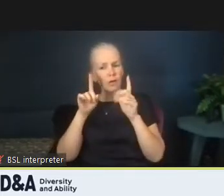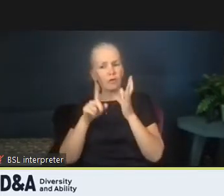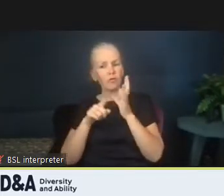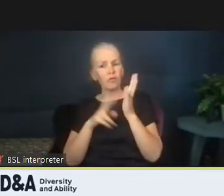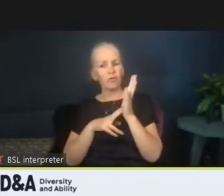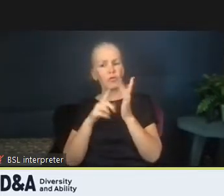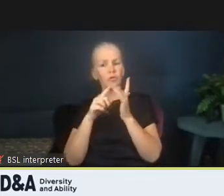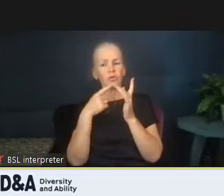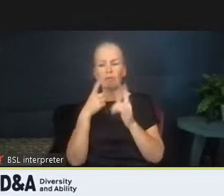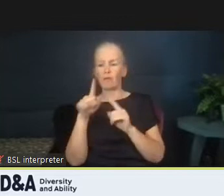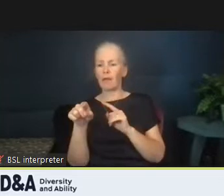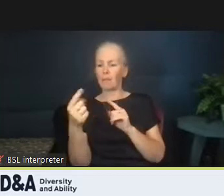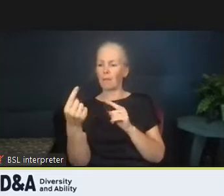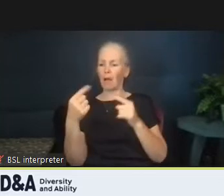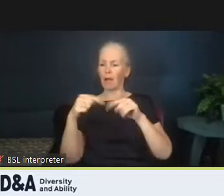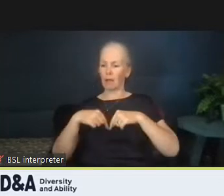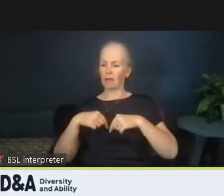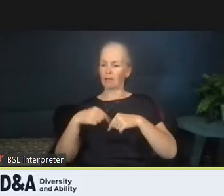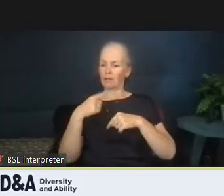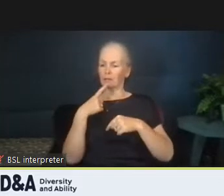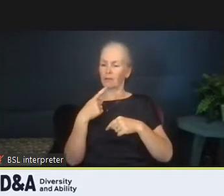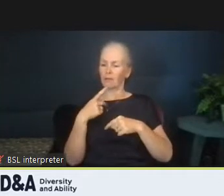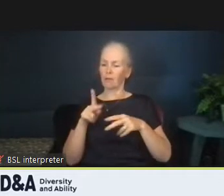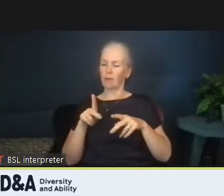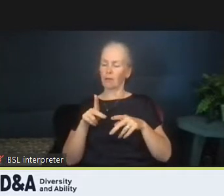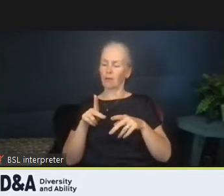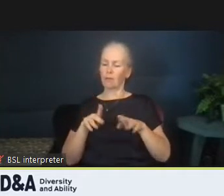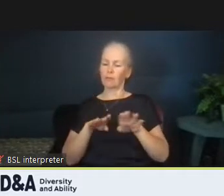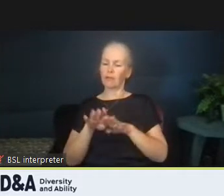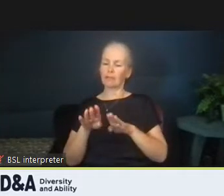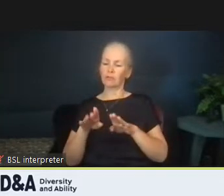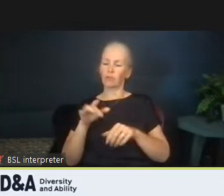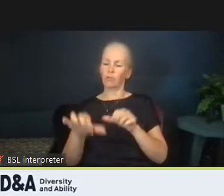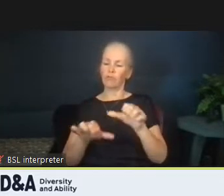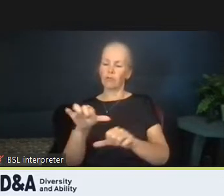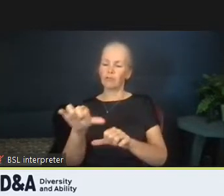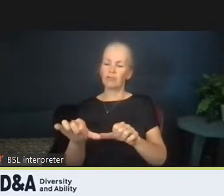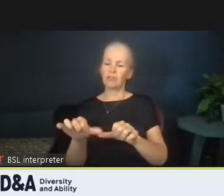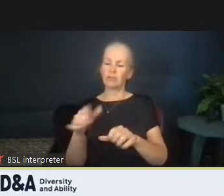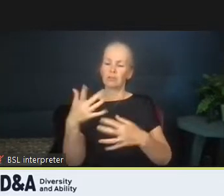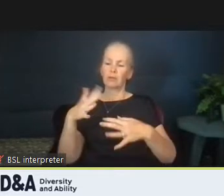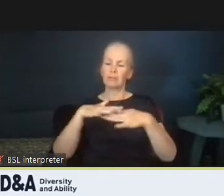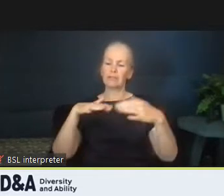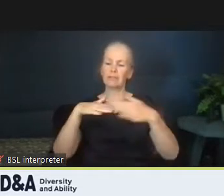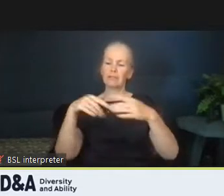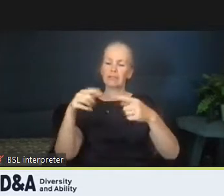for them, in terms of practical approaches to becoming intersectional and producing and creating